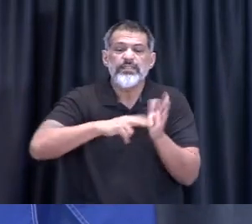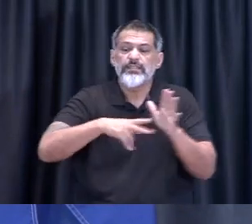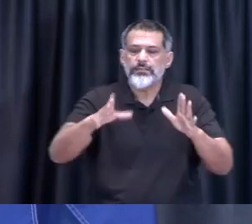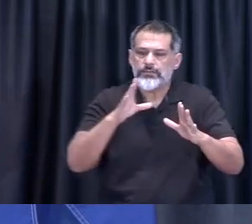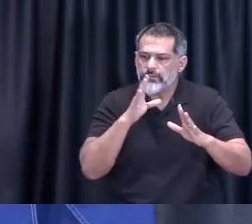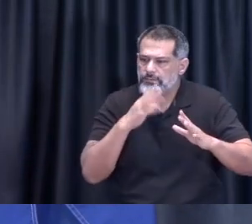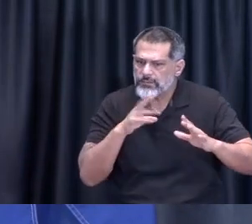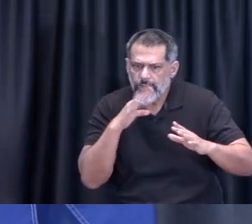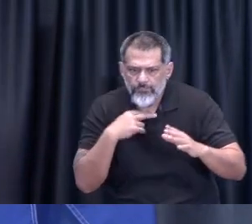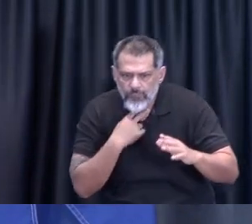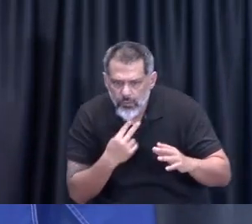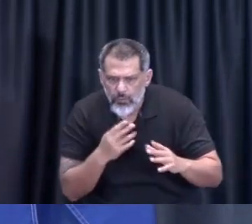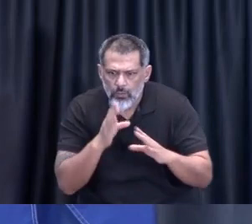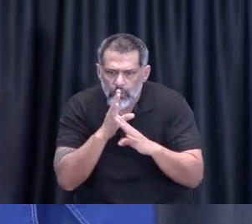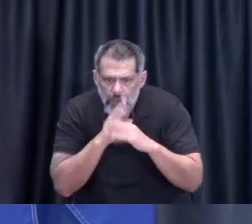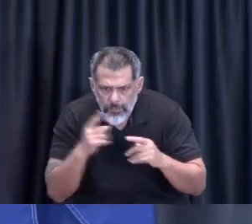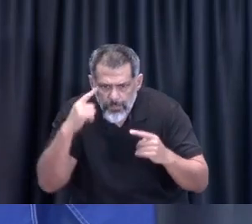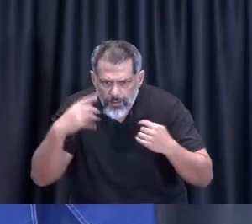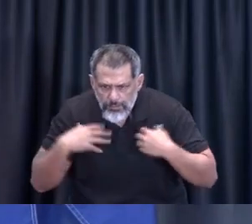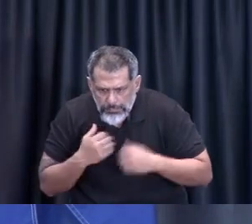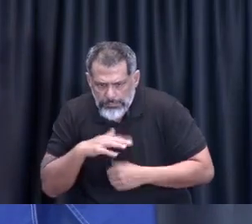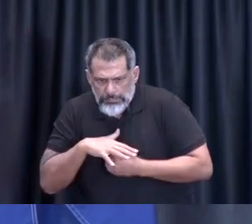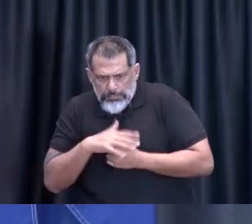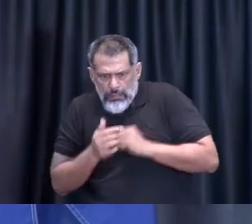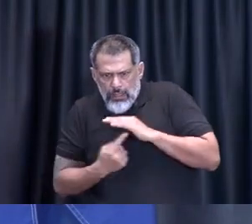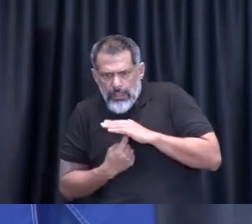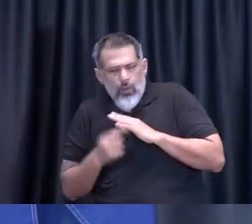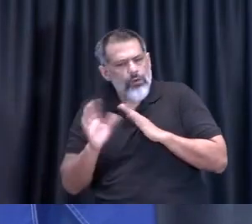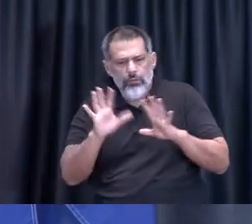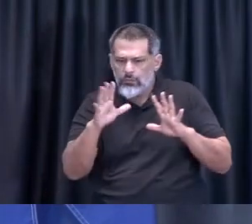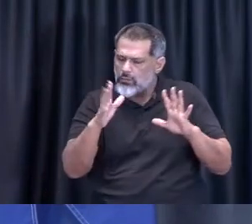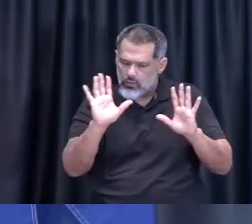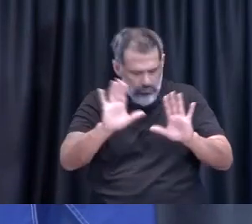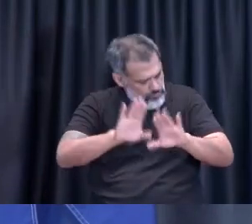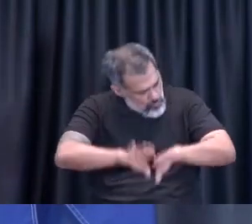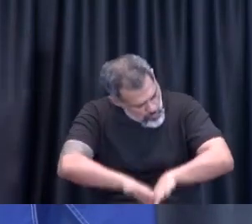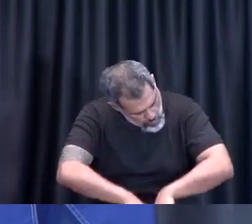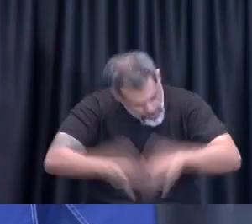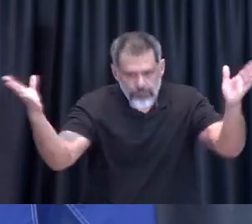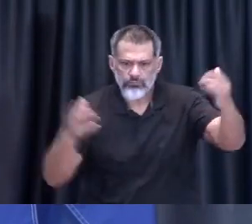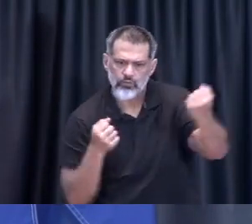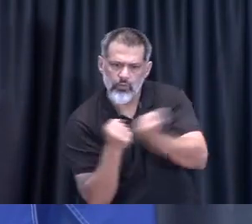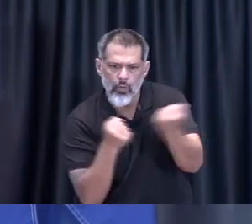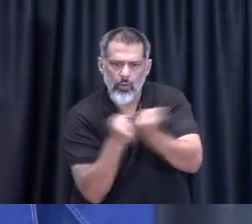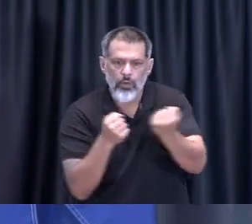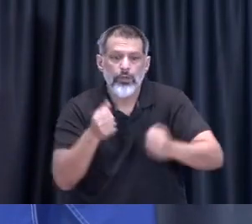and support mental health all across Canada. Tomorrow on Bell, let's talk day,